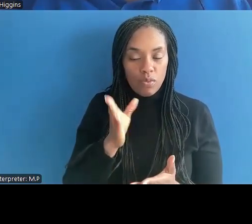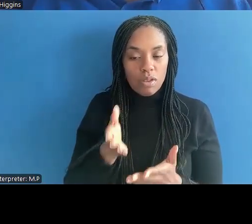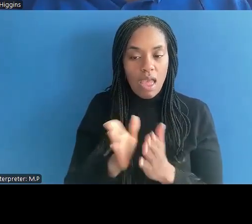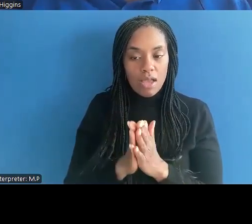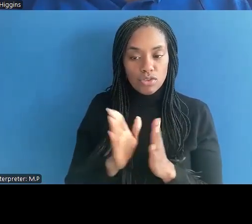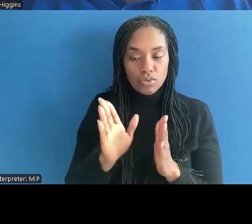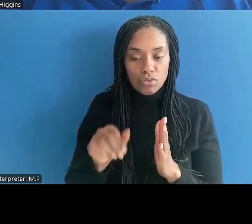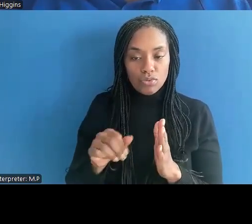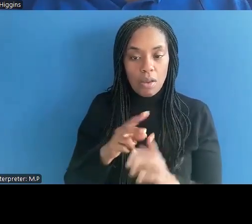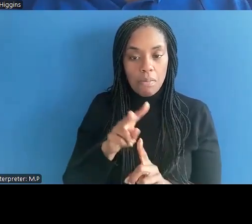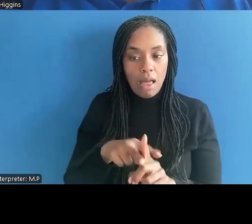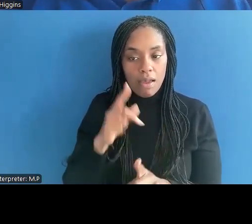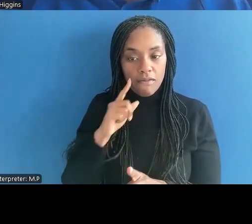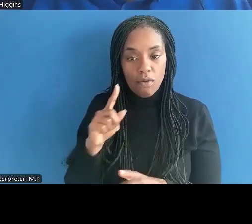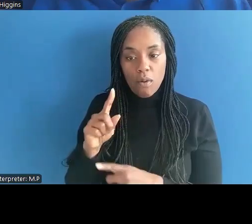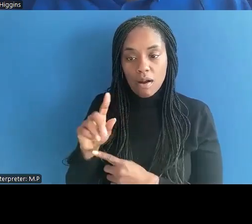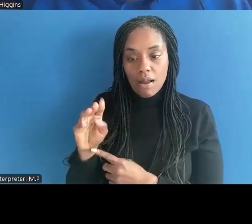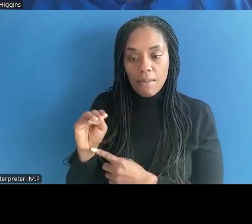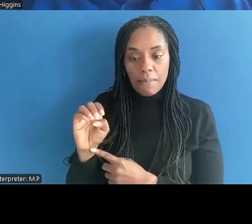as well.